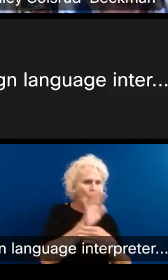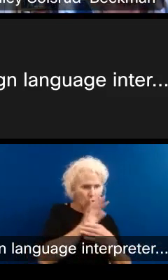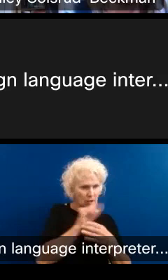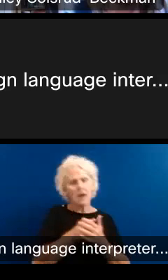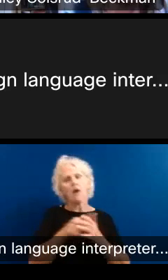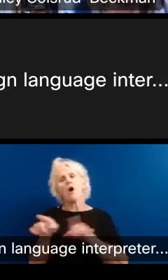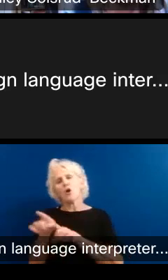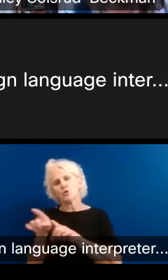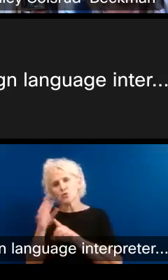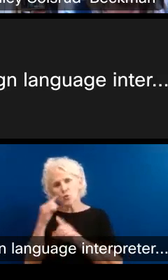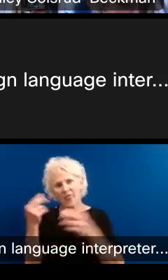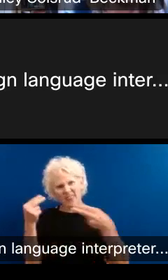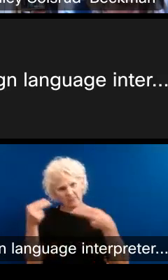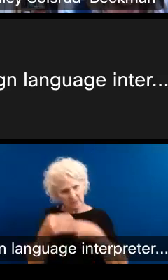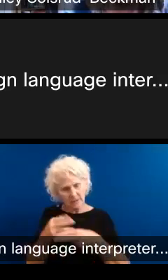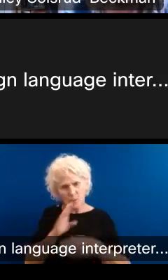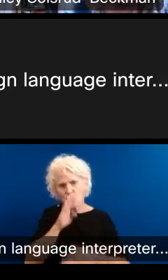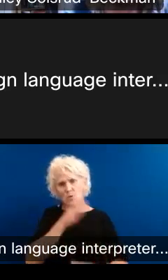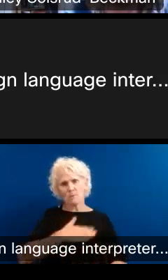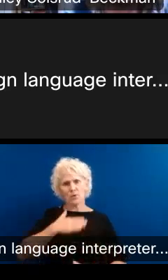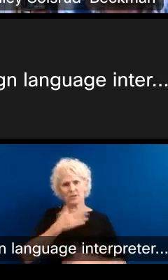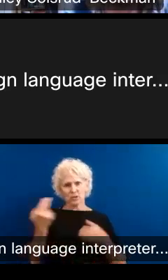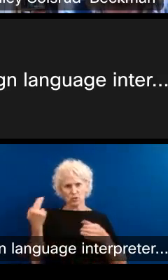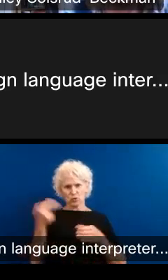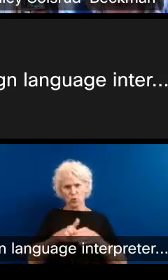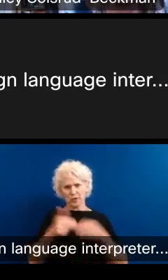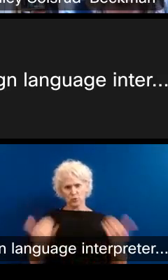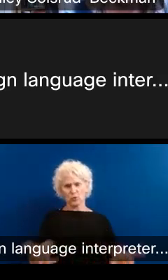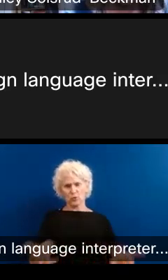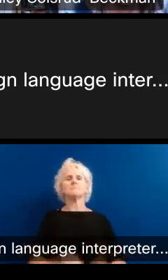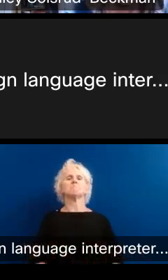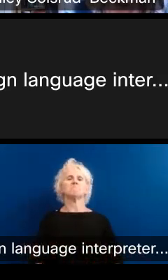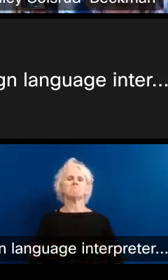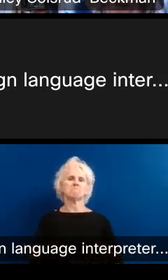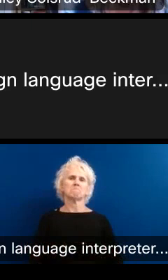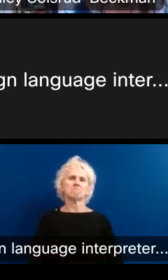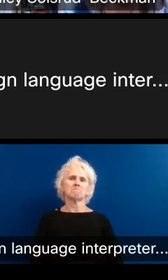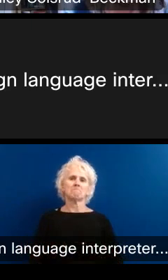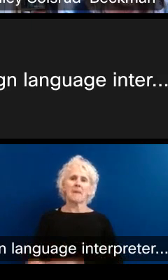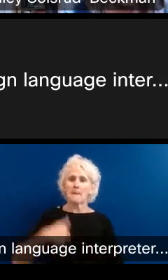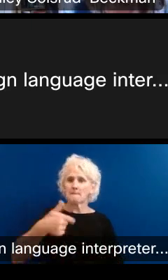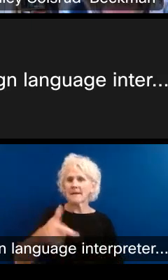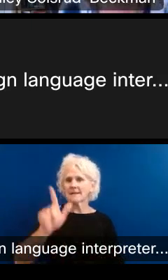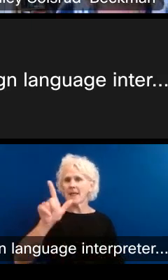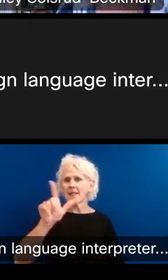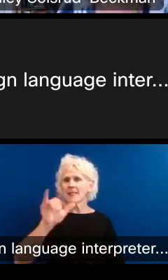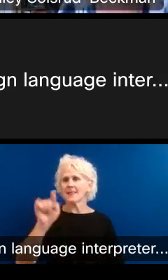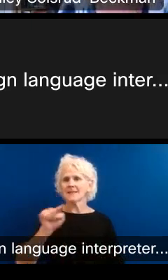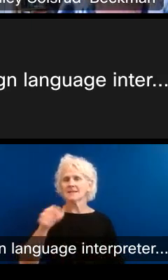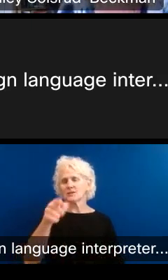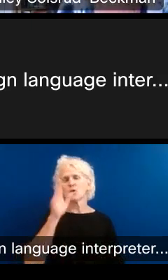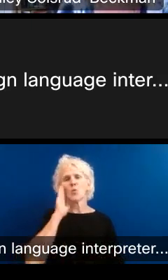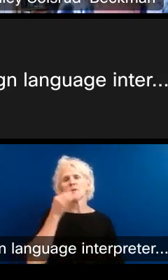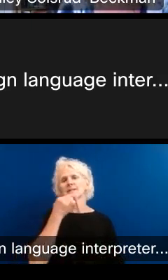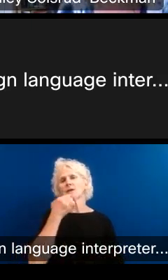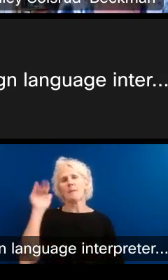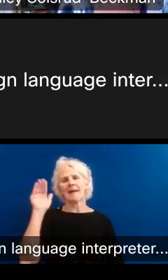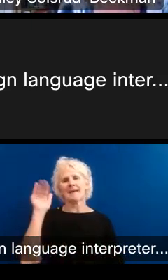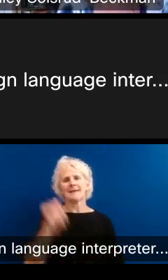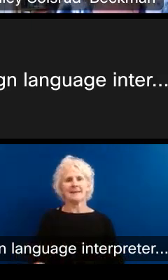and we appreciate you joining us today. I'll pass it back to Liz to say goodbye.